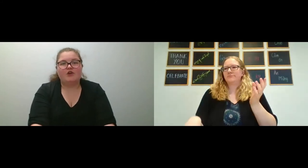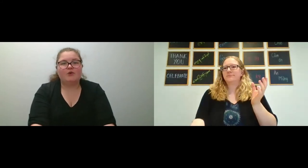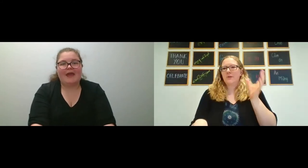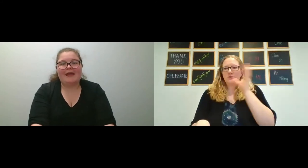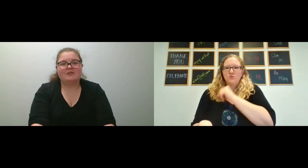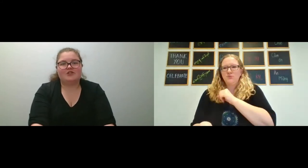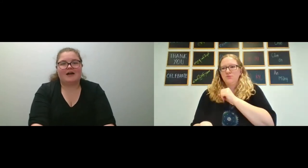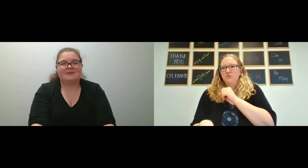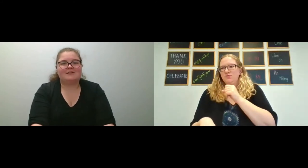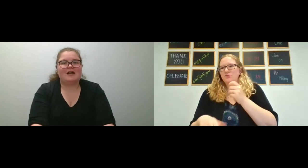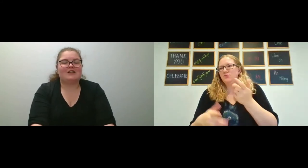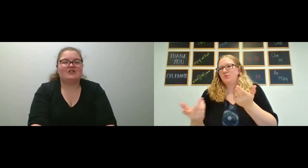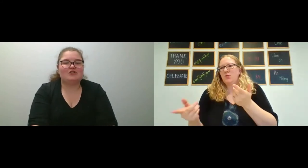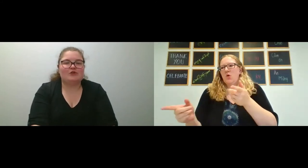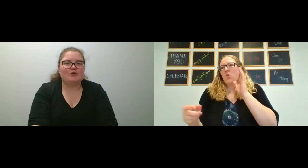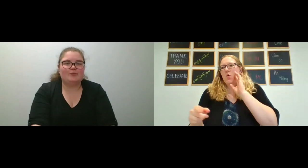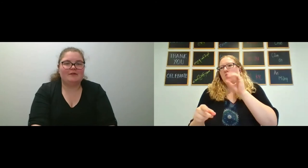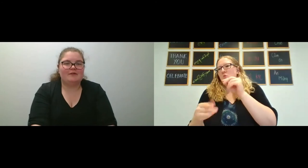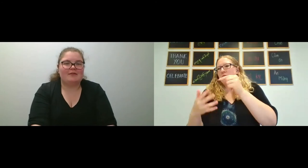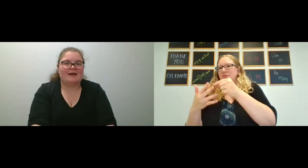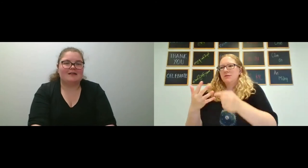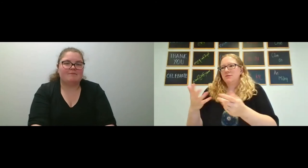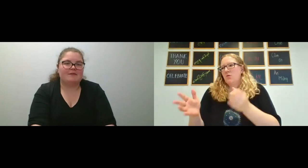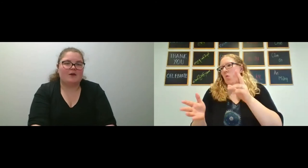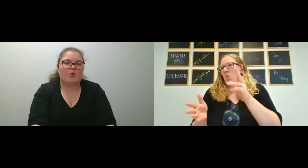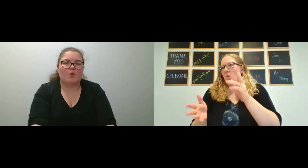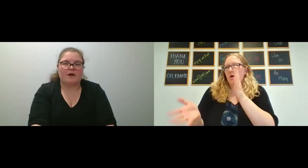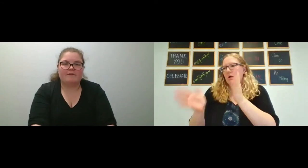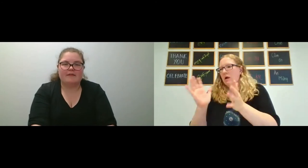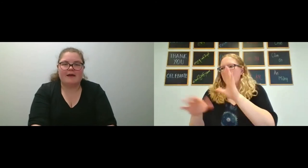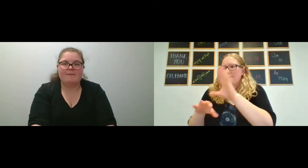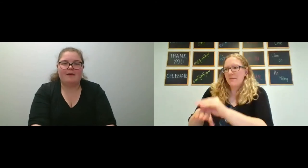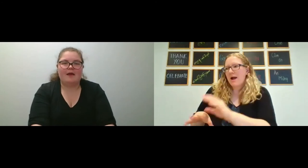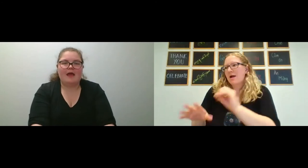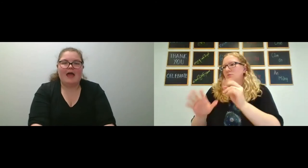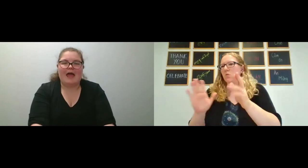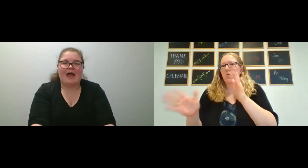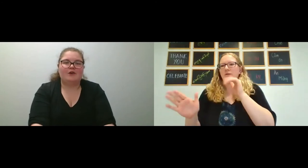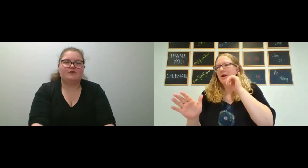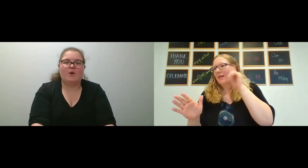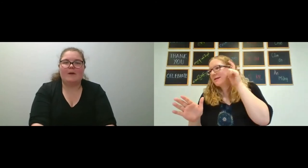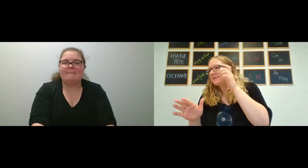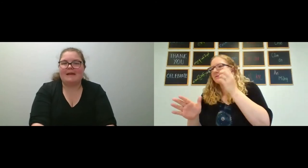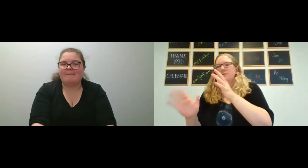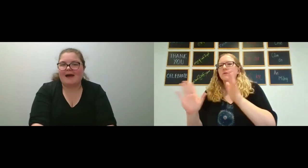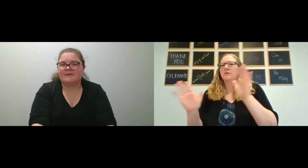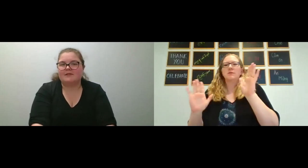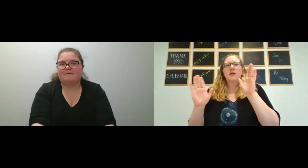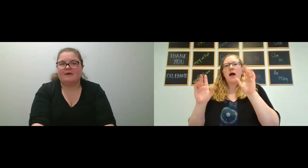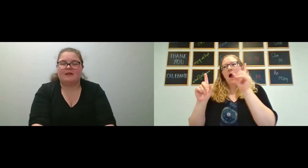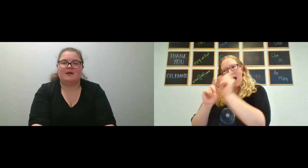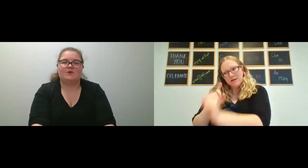You can't just assume that something will work for them. You don't want to minimize their feelings